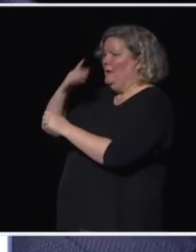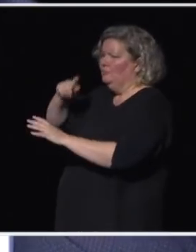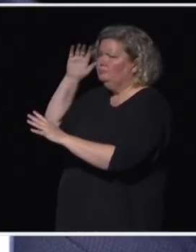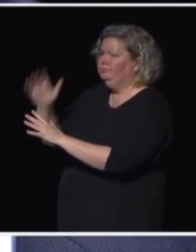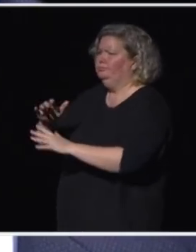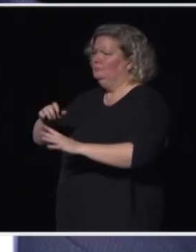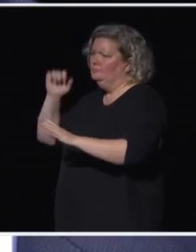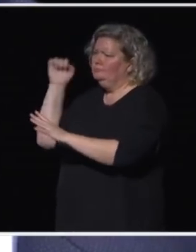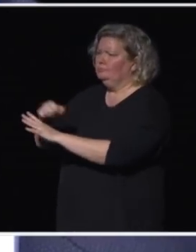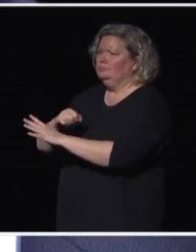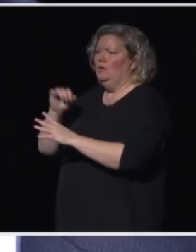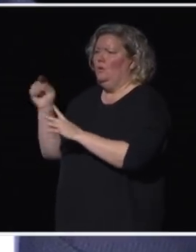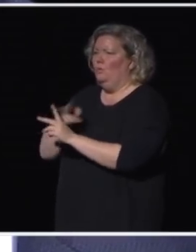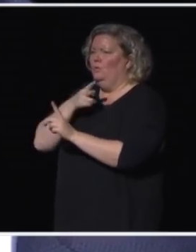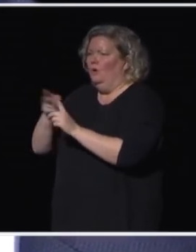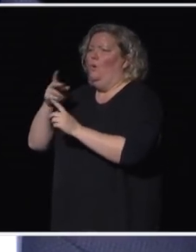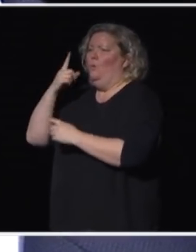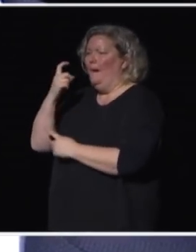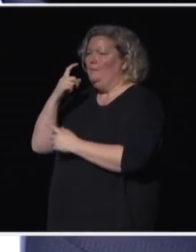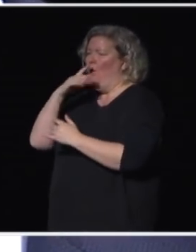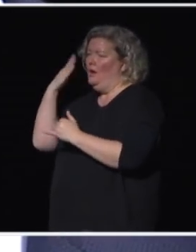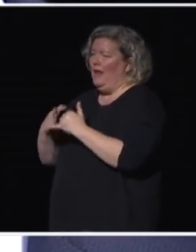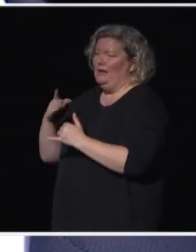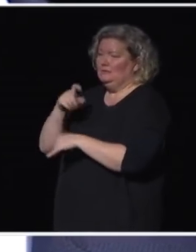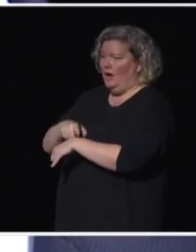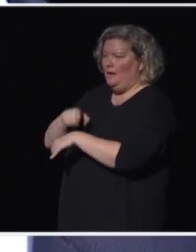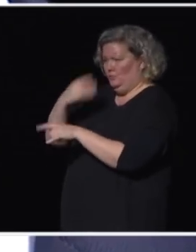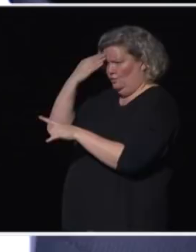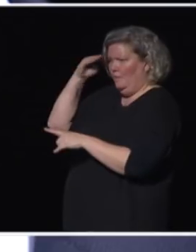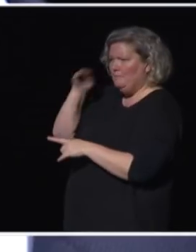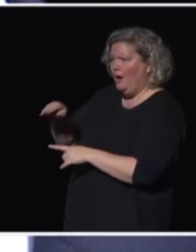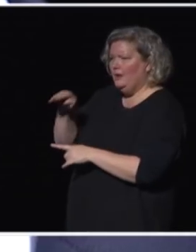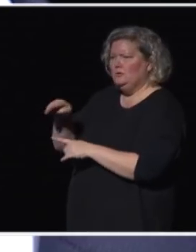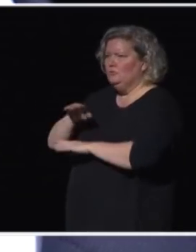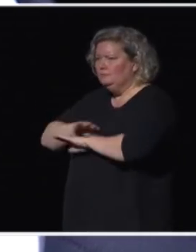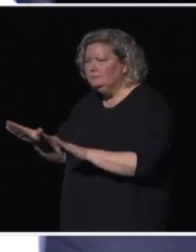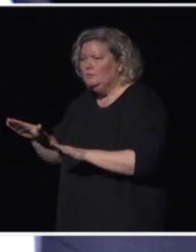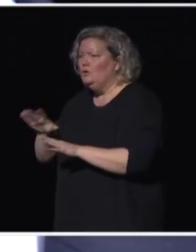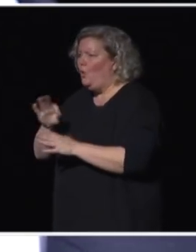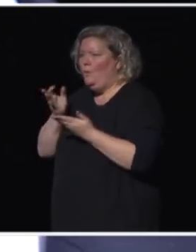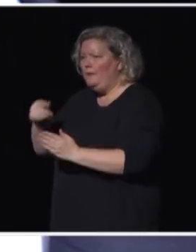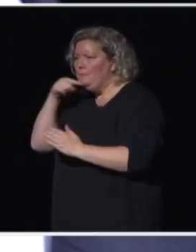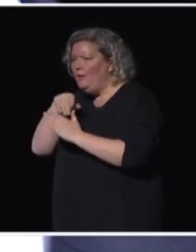so that she might remember how easily she could lose her body. Your grandmother never forgot.